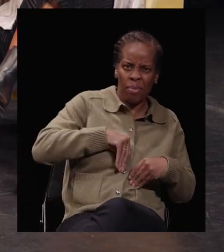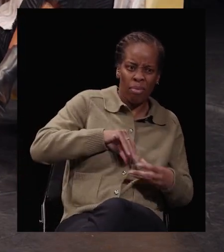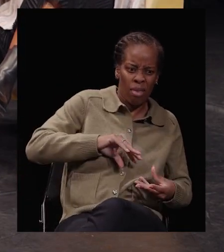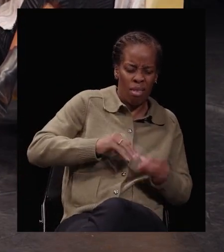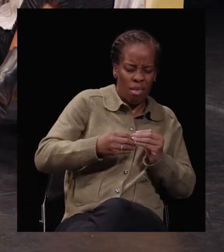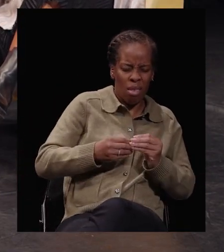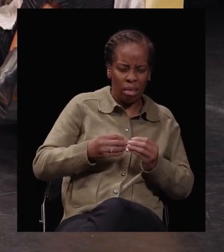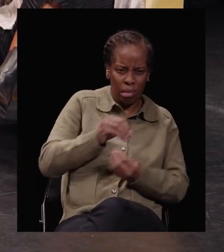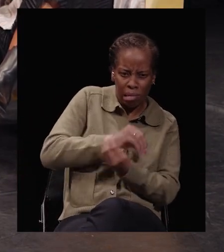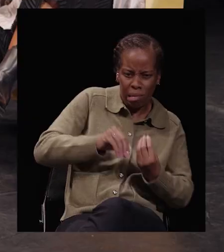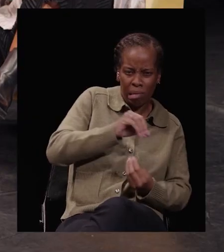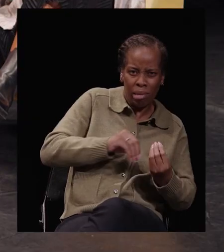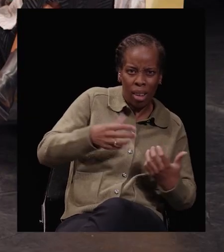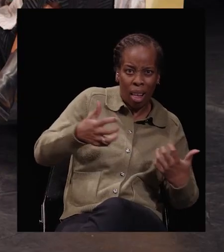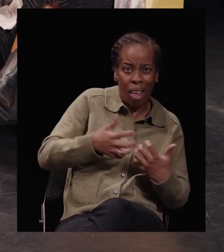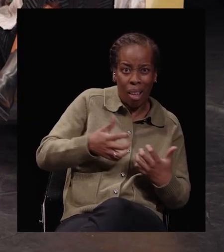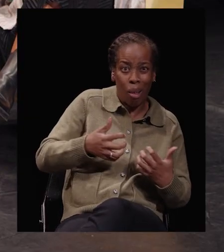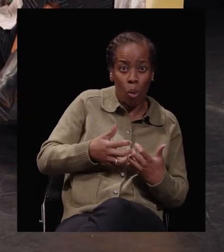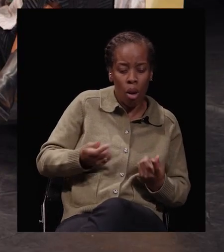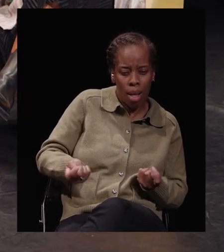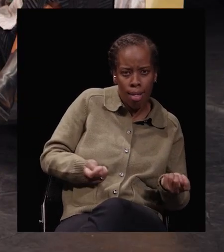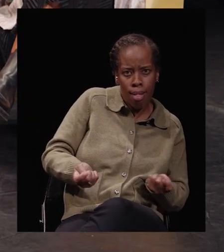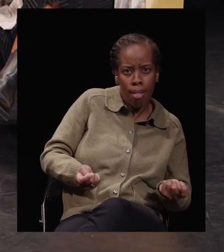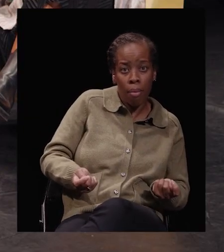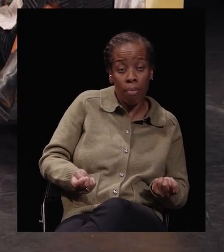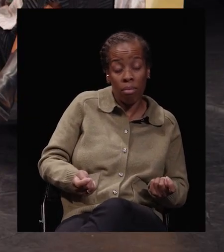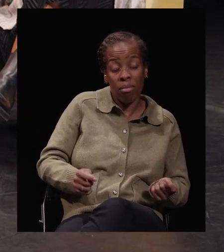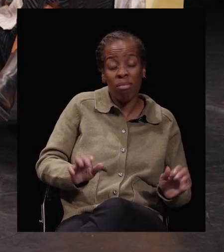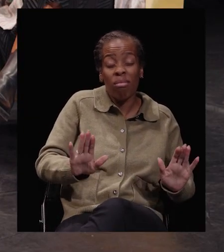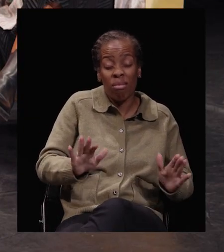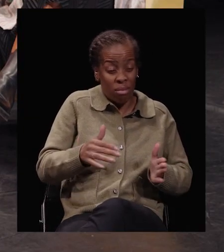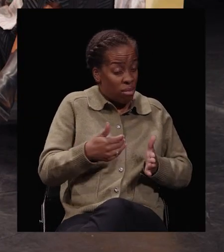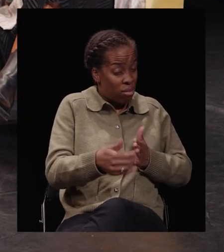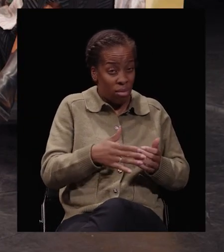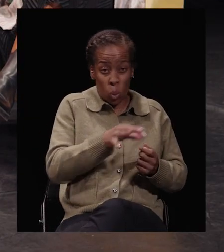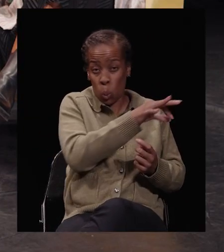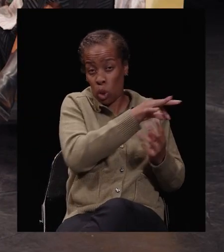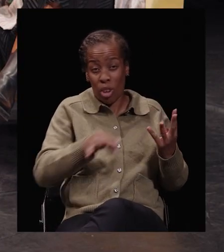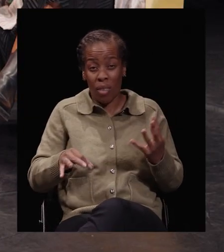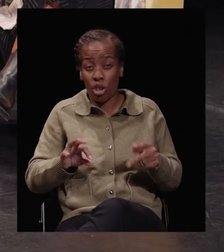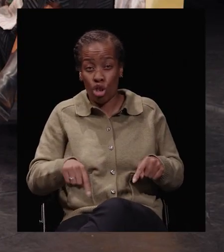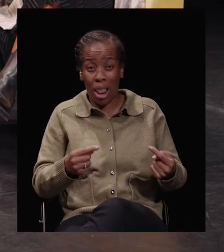But I think more often than not, all the people we talk to,